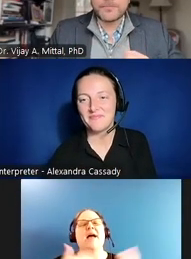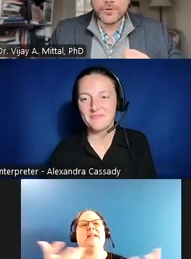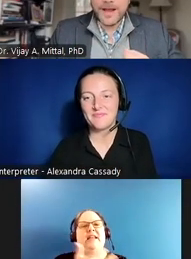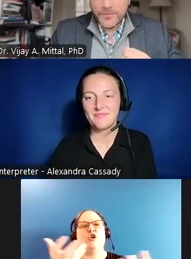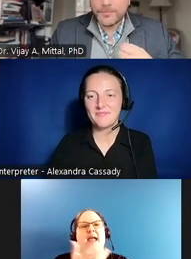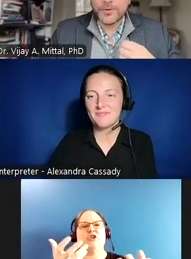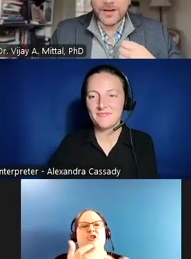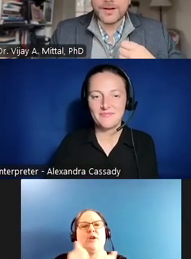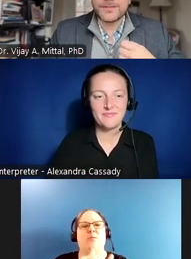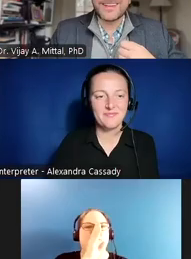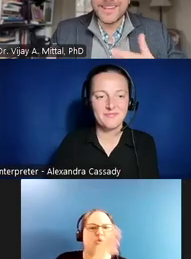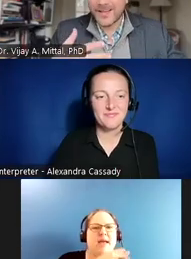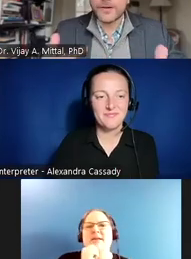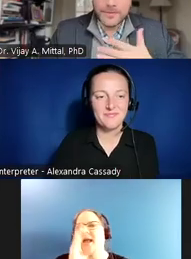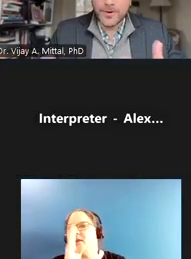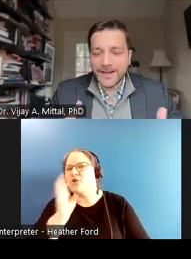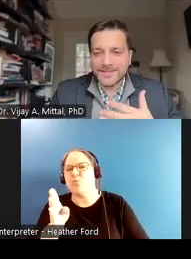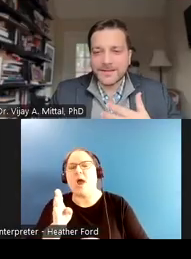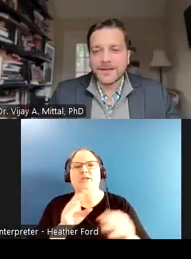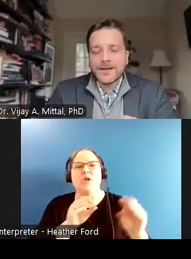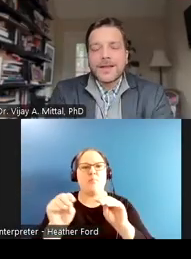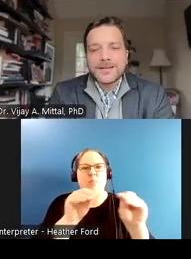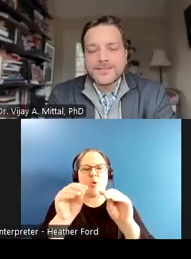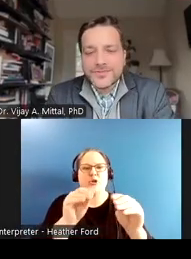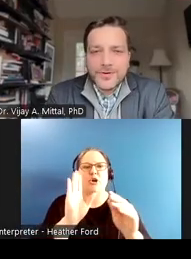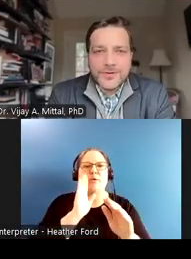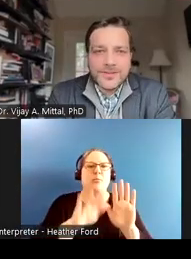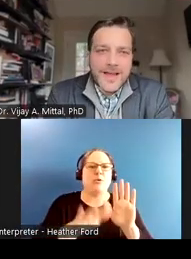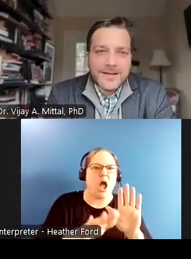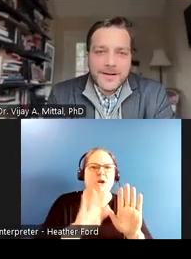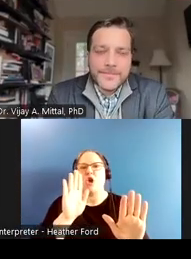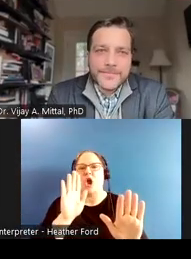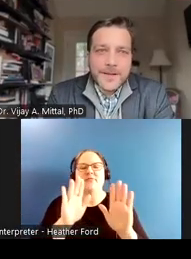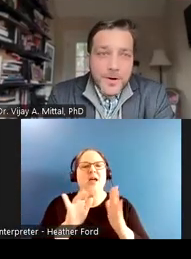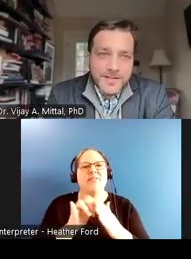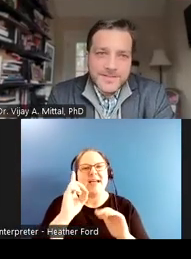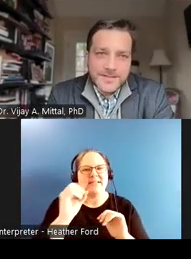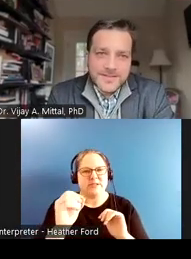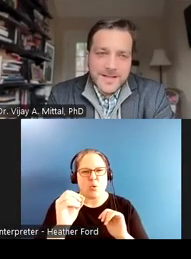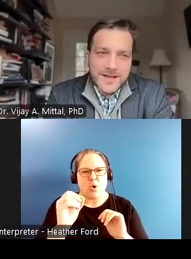motor pathway putting on and taking off the brakes. And in a disorder like um Parkinson's